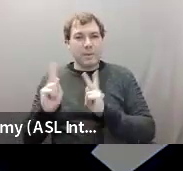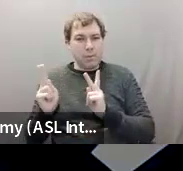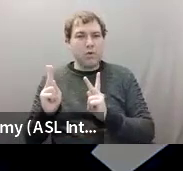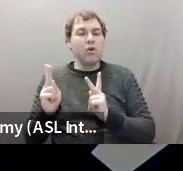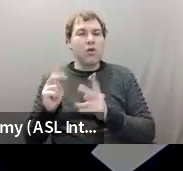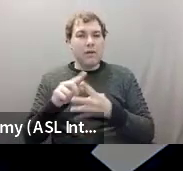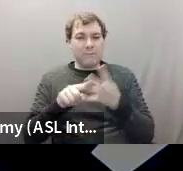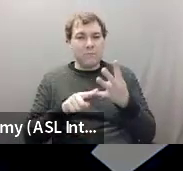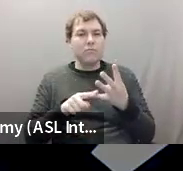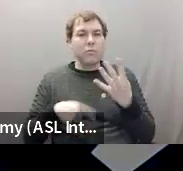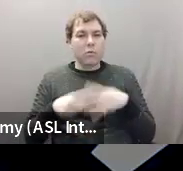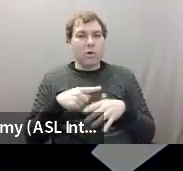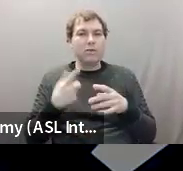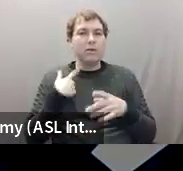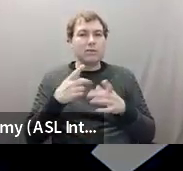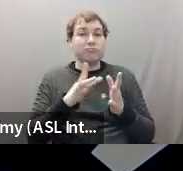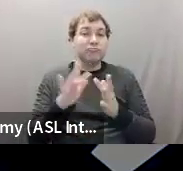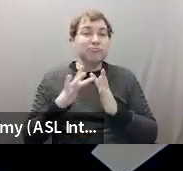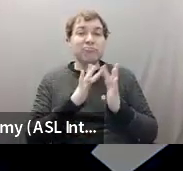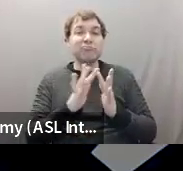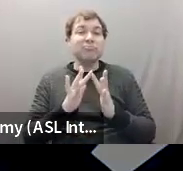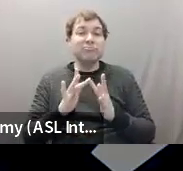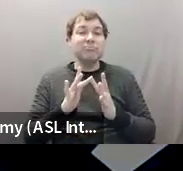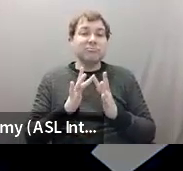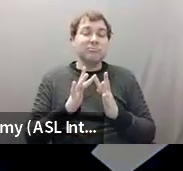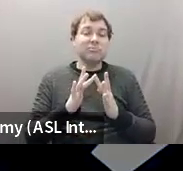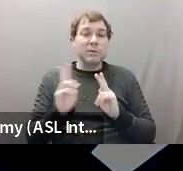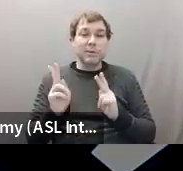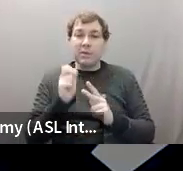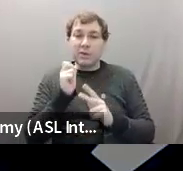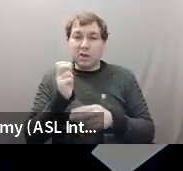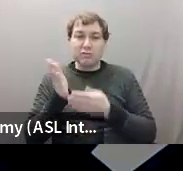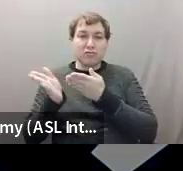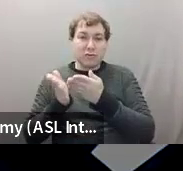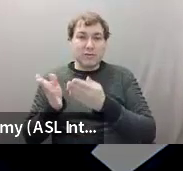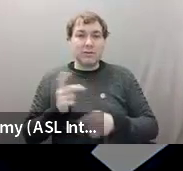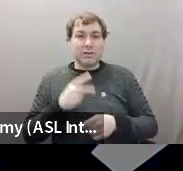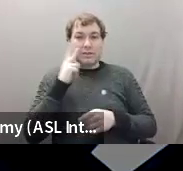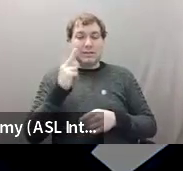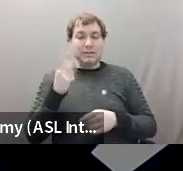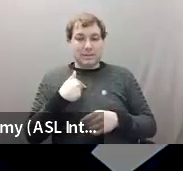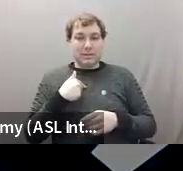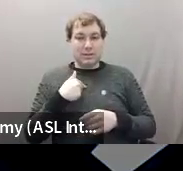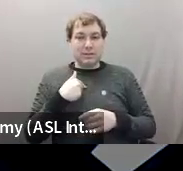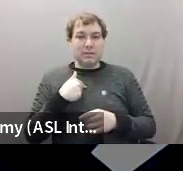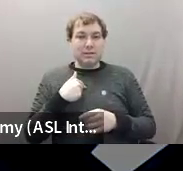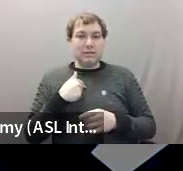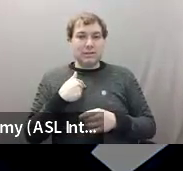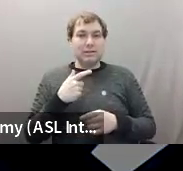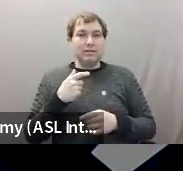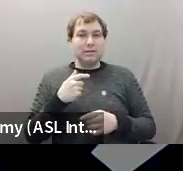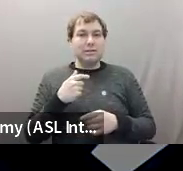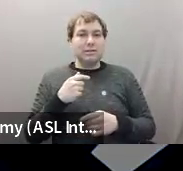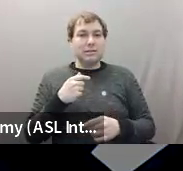james turner: But those those individuals that are not served when they see me on more the mobility and they see my badge.